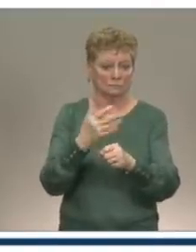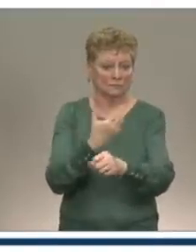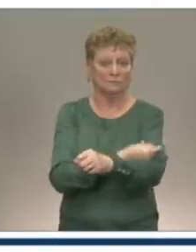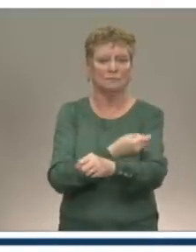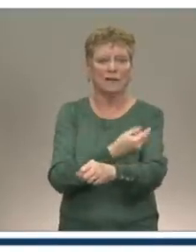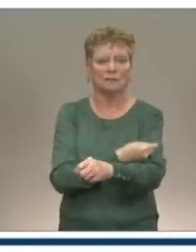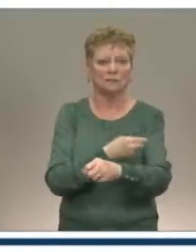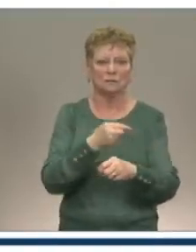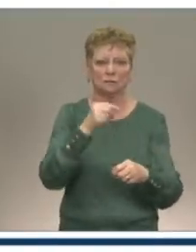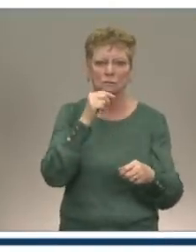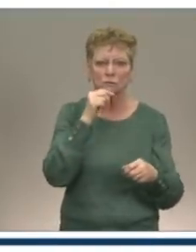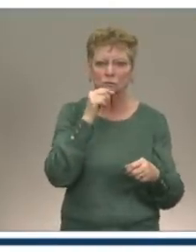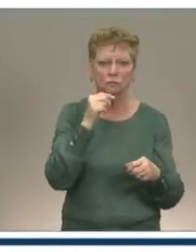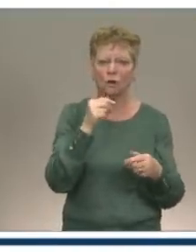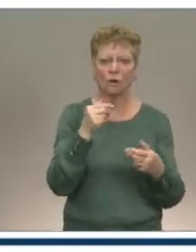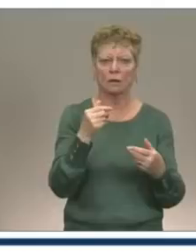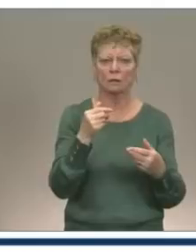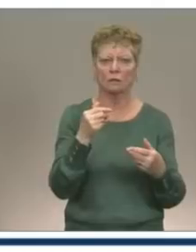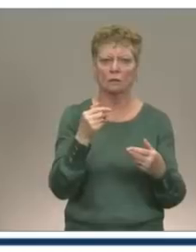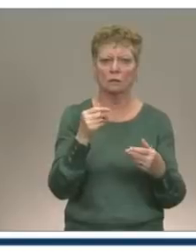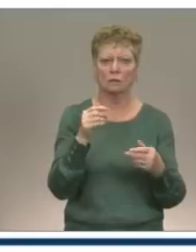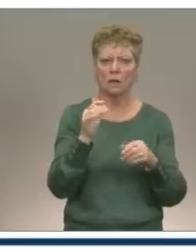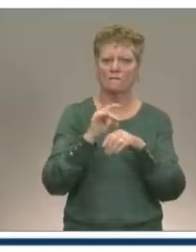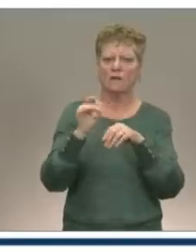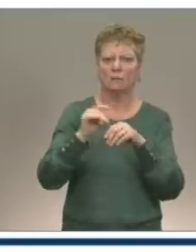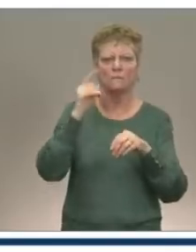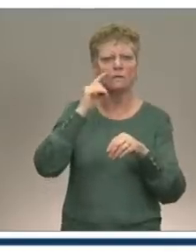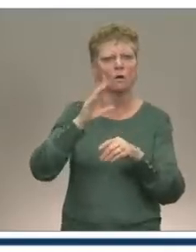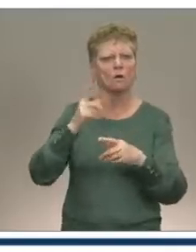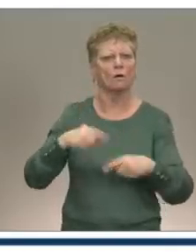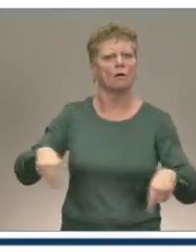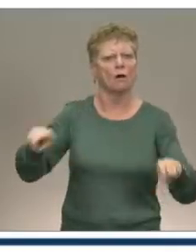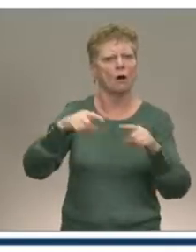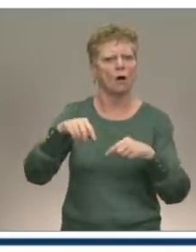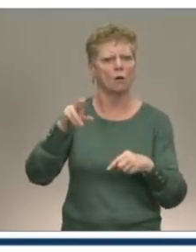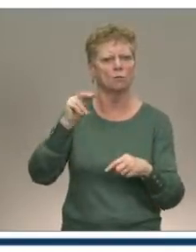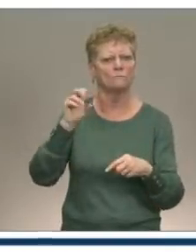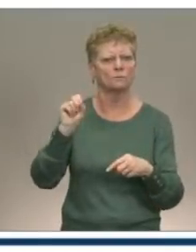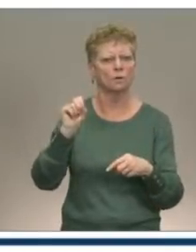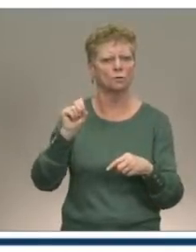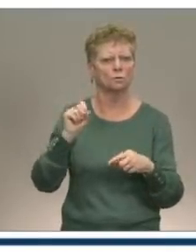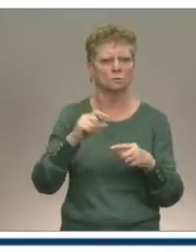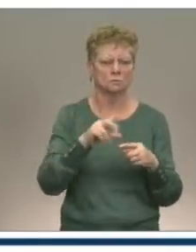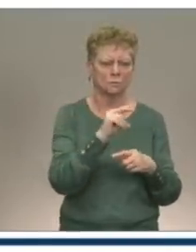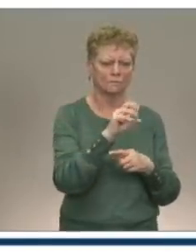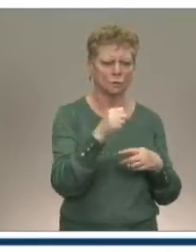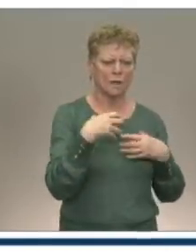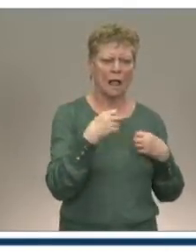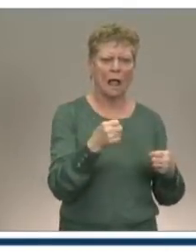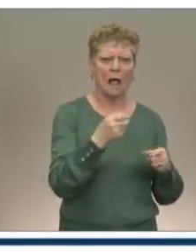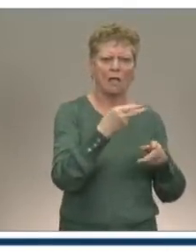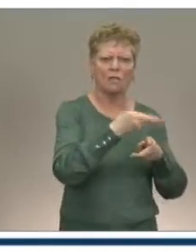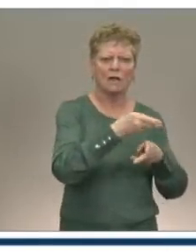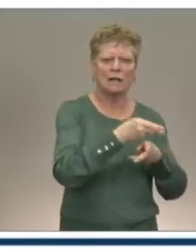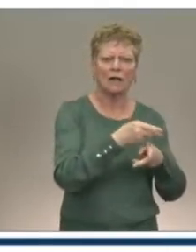to all nova scotians where nova scotia health care workers already are it's available to them